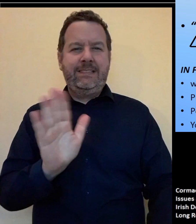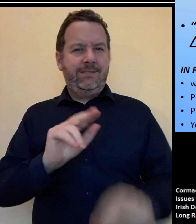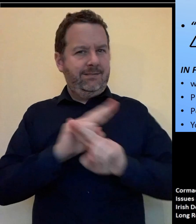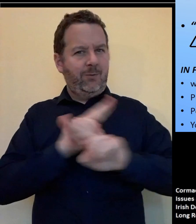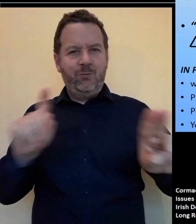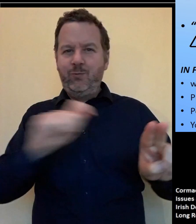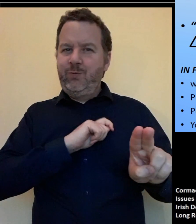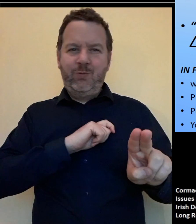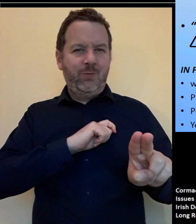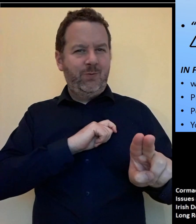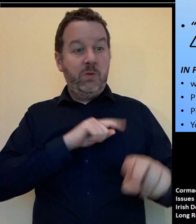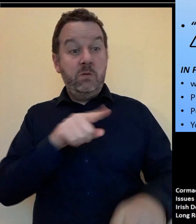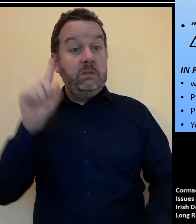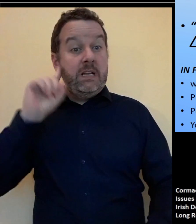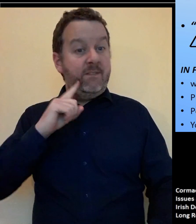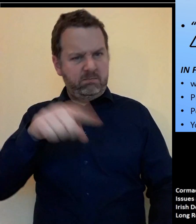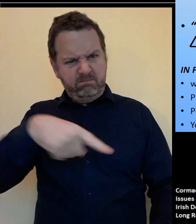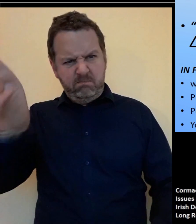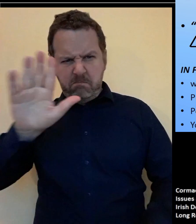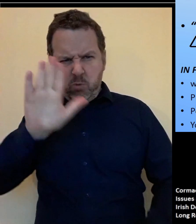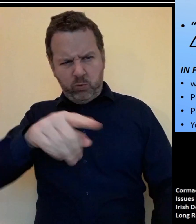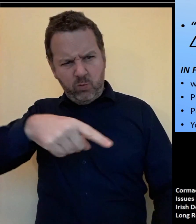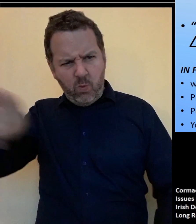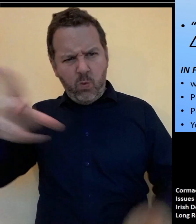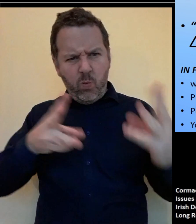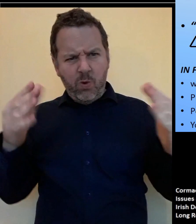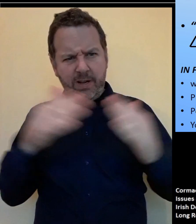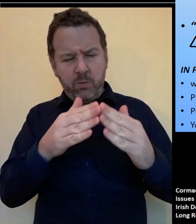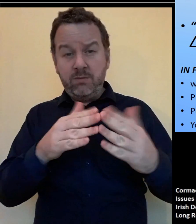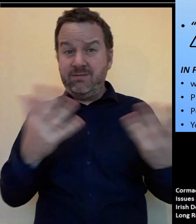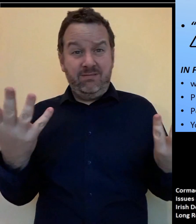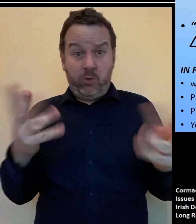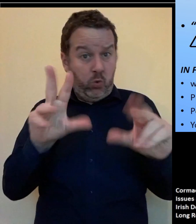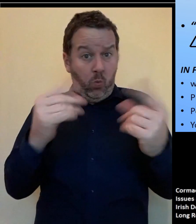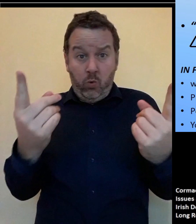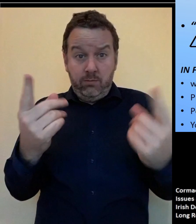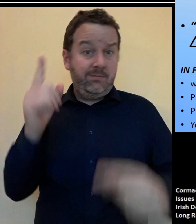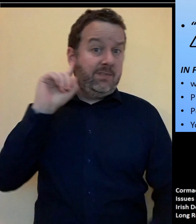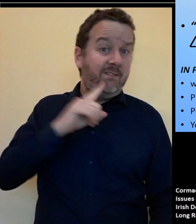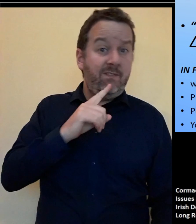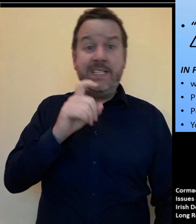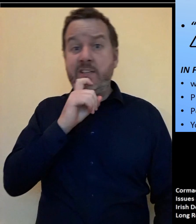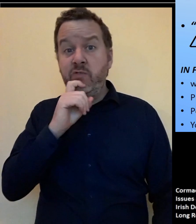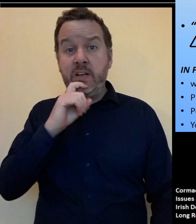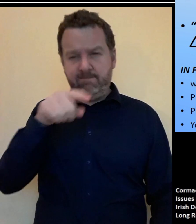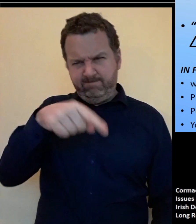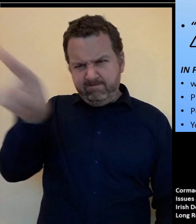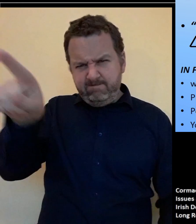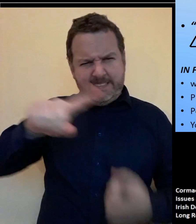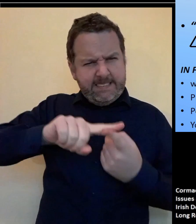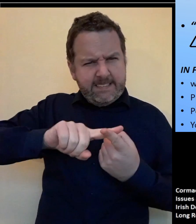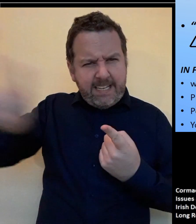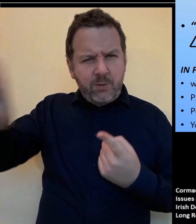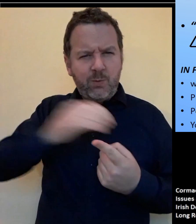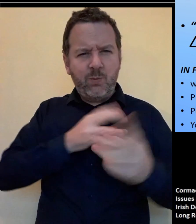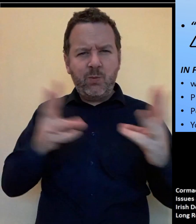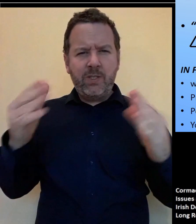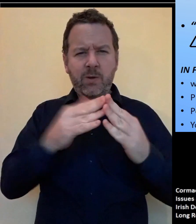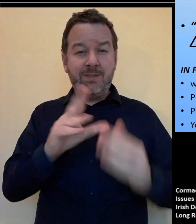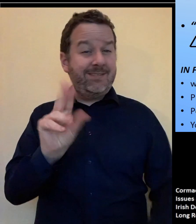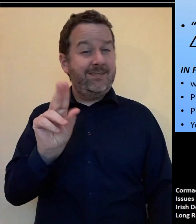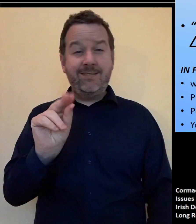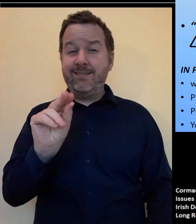However, this isn't the case at all. Put simply, nobody was 'sent' to a workhouse in Ireland.